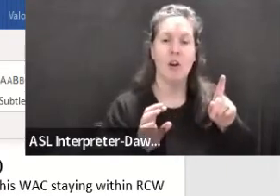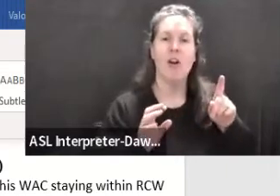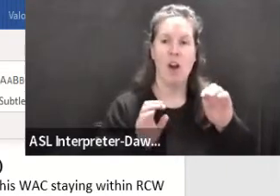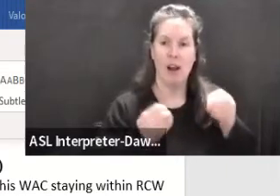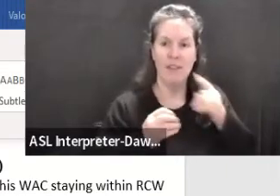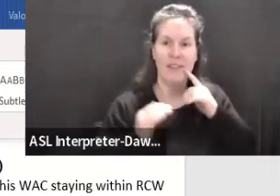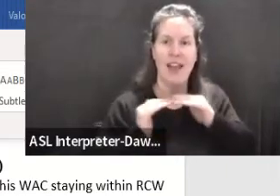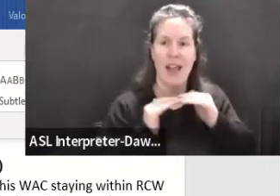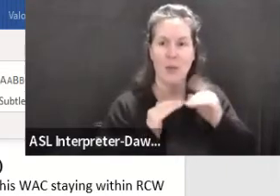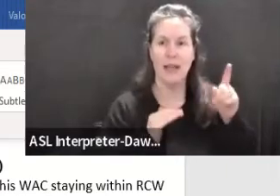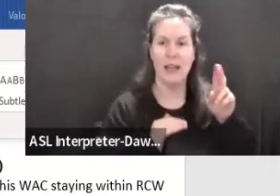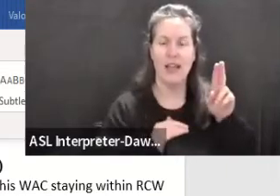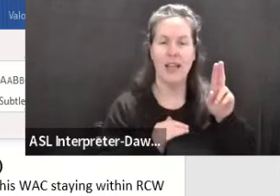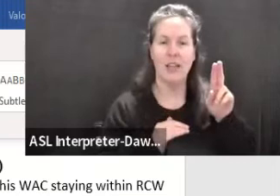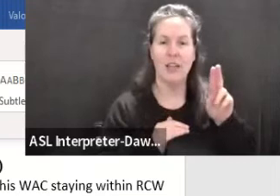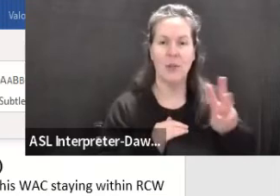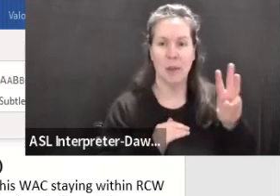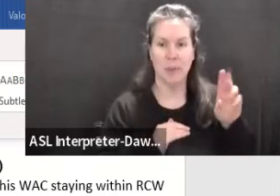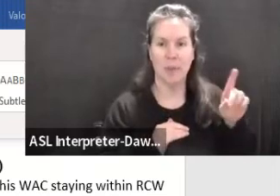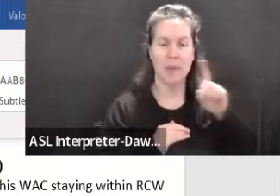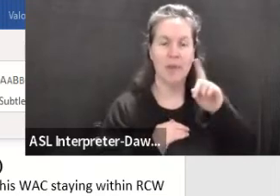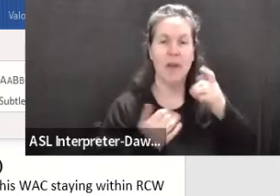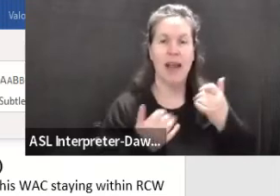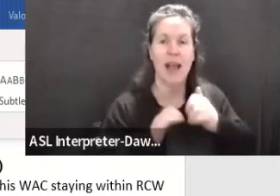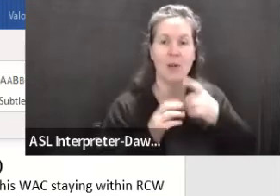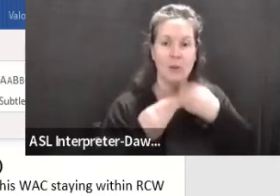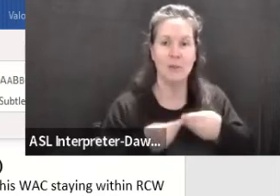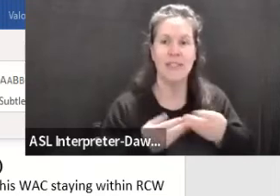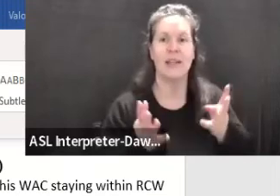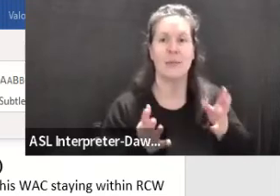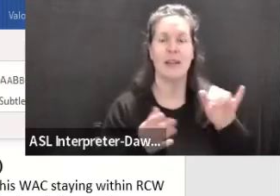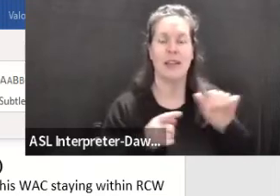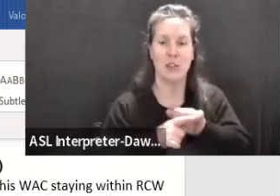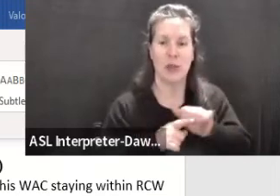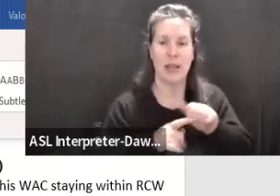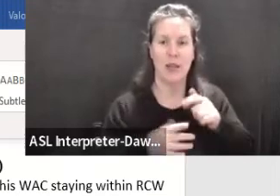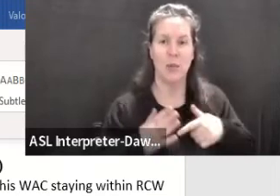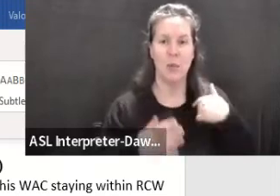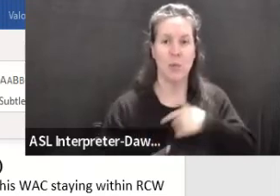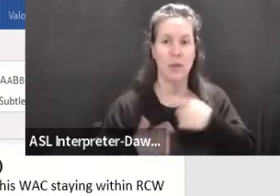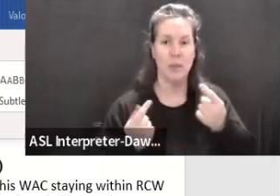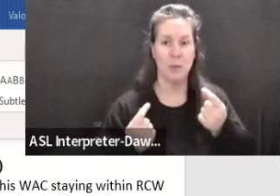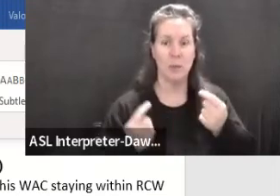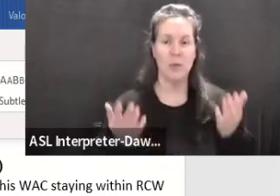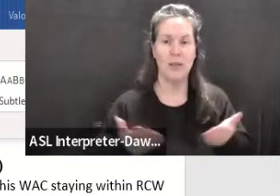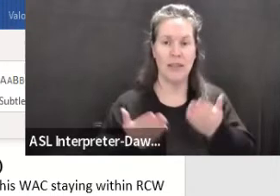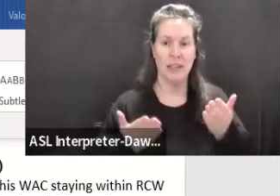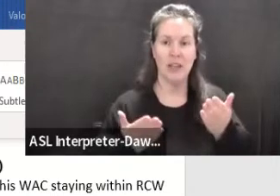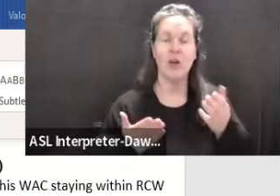And there is a question earlier about how to disseminate the training. So what we do at the university of Washington school of medicine